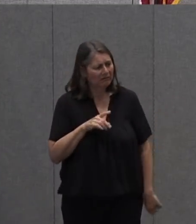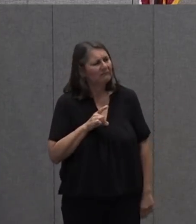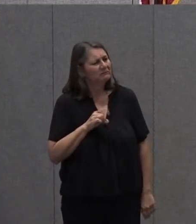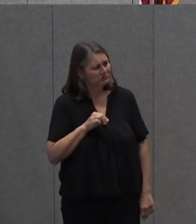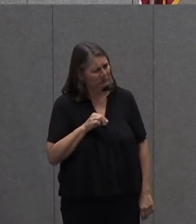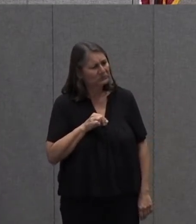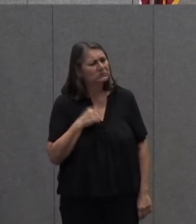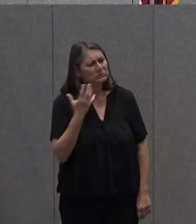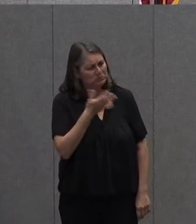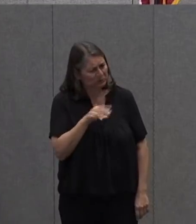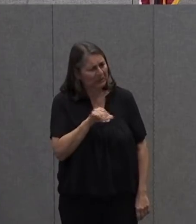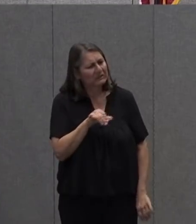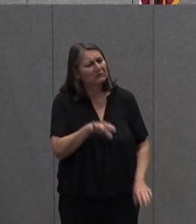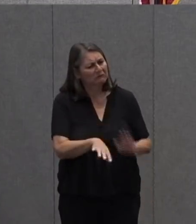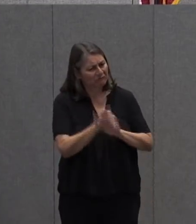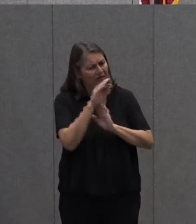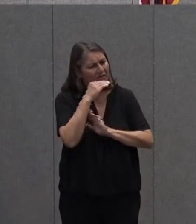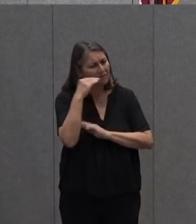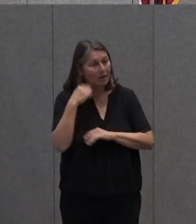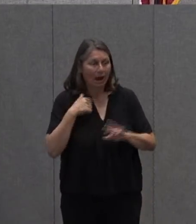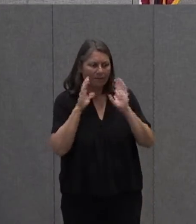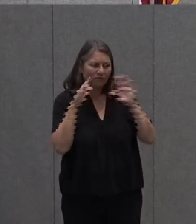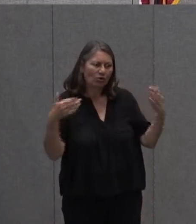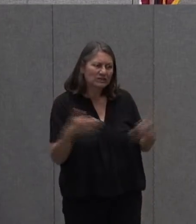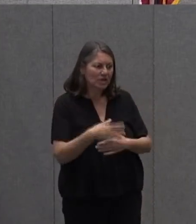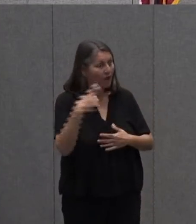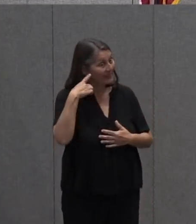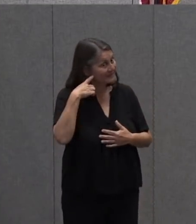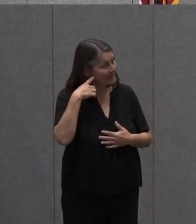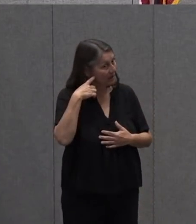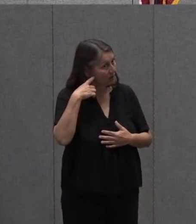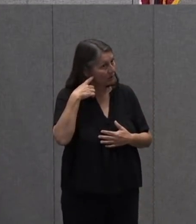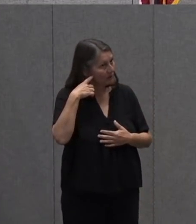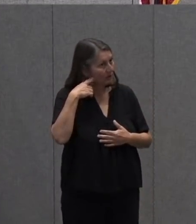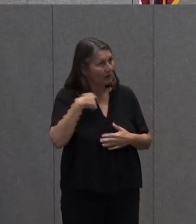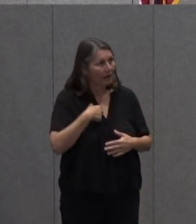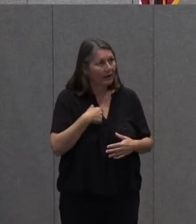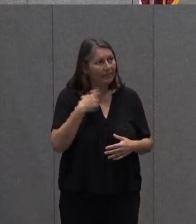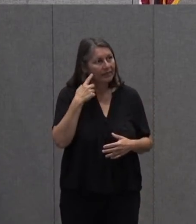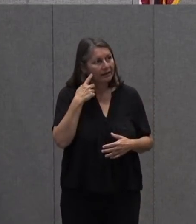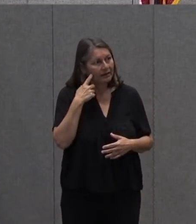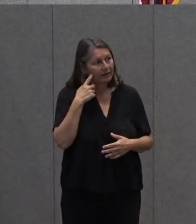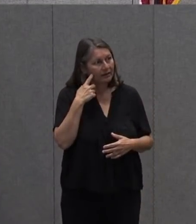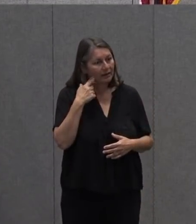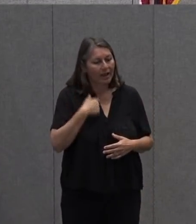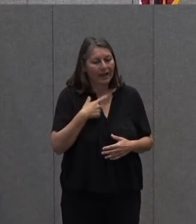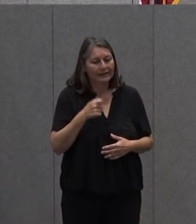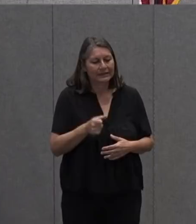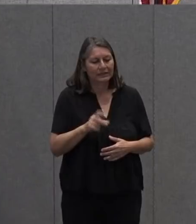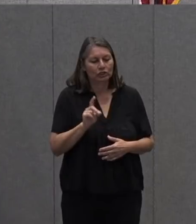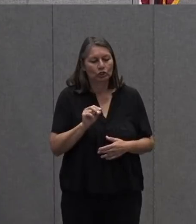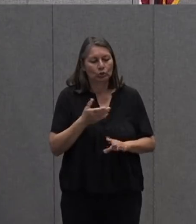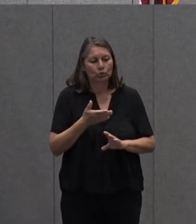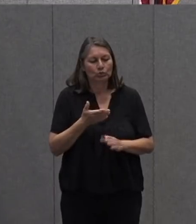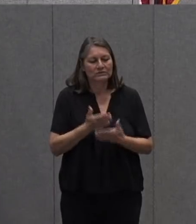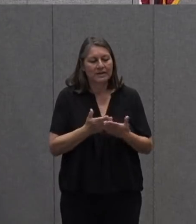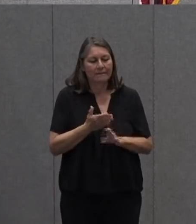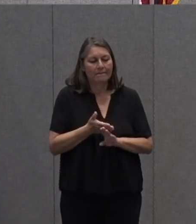I'm really focused in on the sounds though, and I'm thinking I need to do a little pre-game practice,